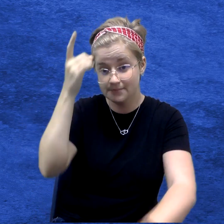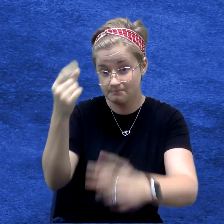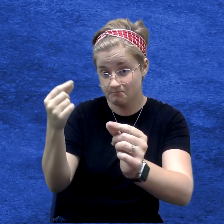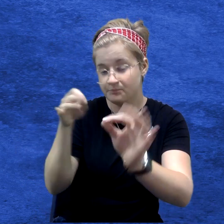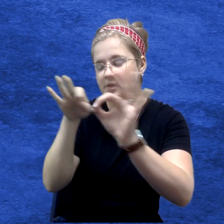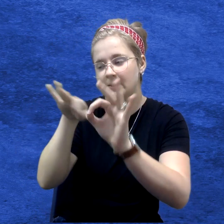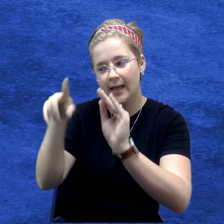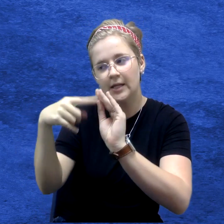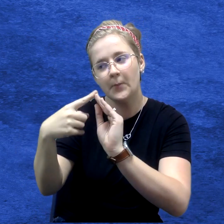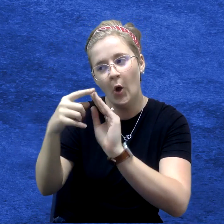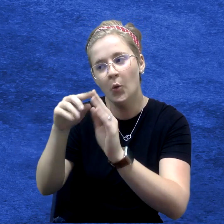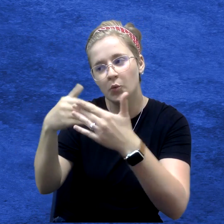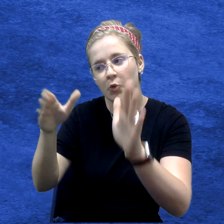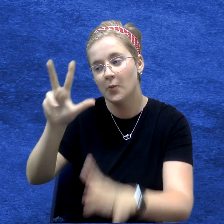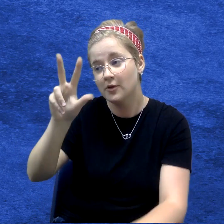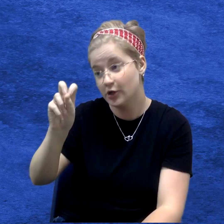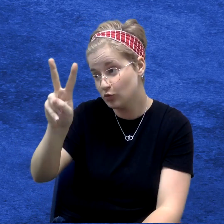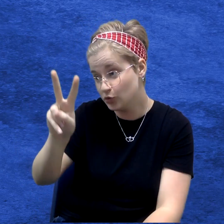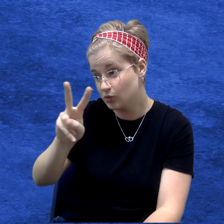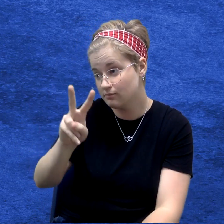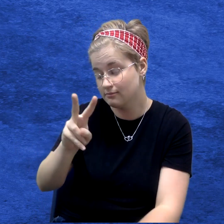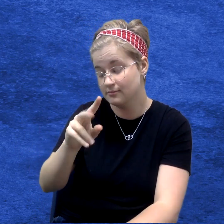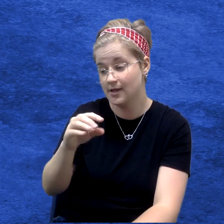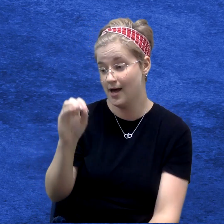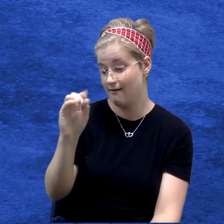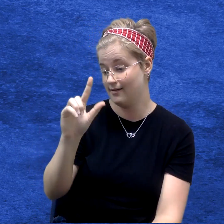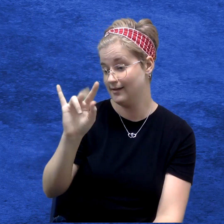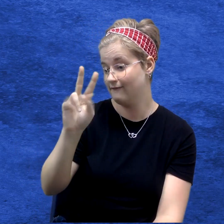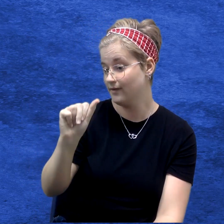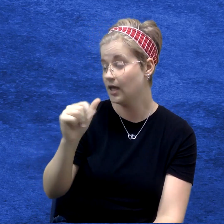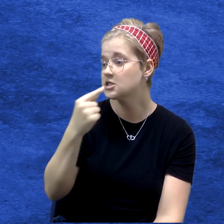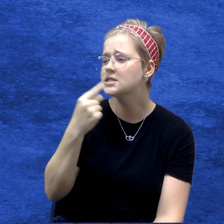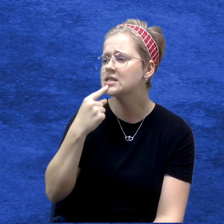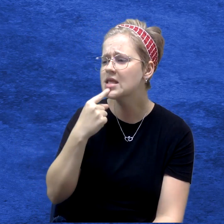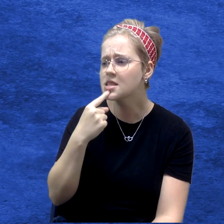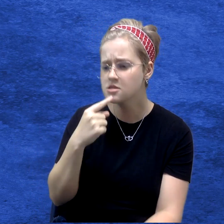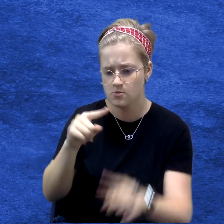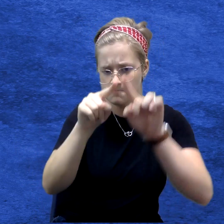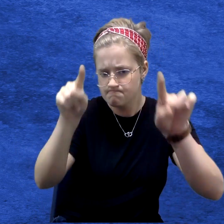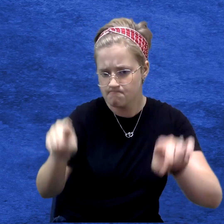“Miss Nugent said there was a Do Not Disturb sign on the door.”